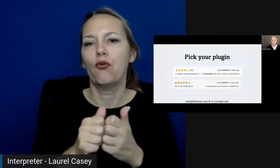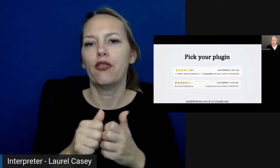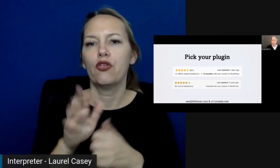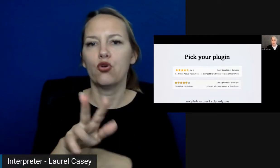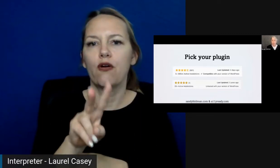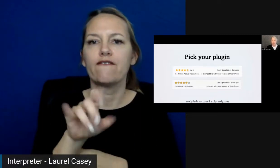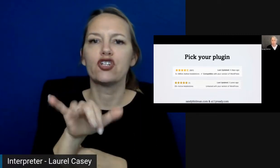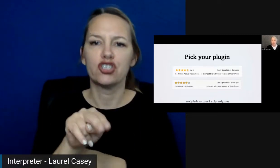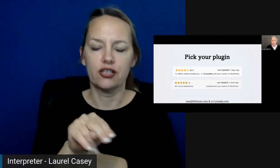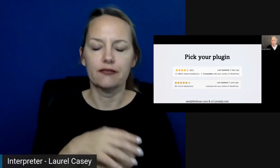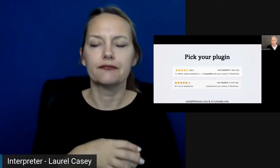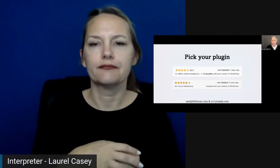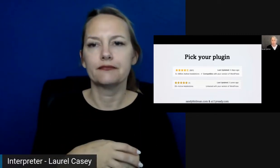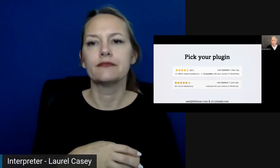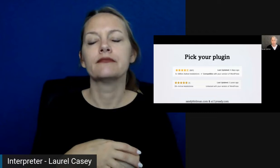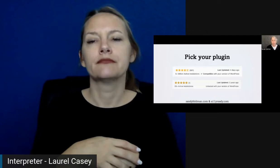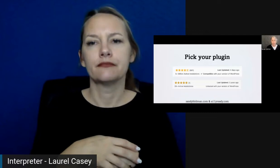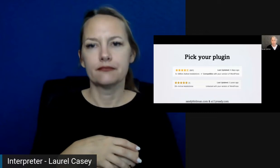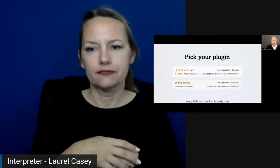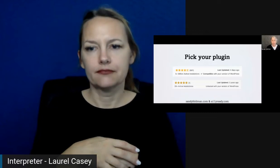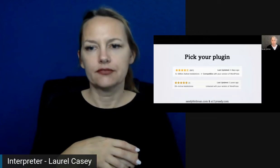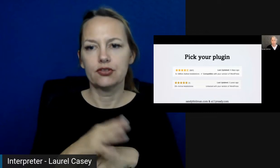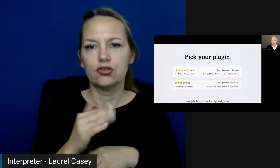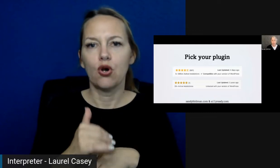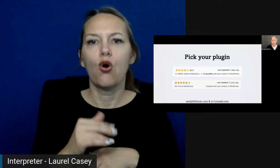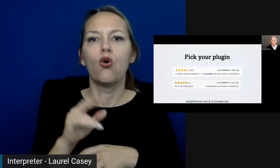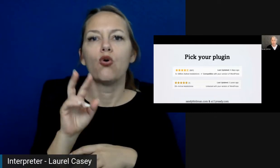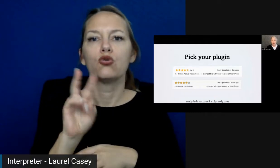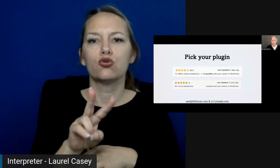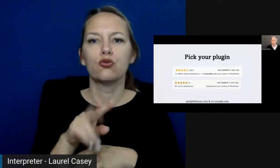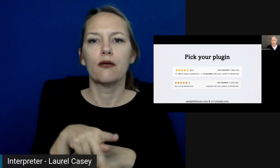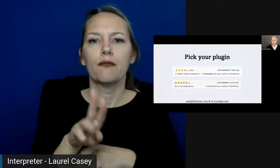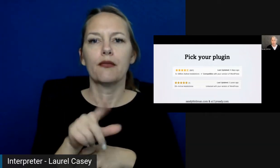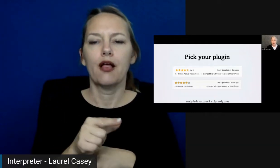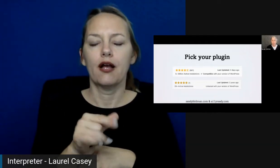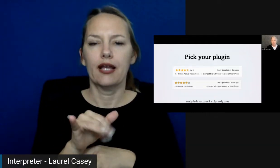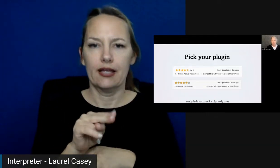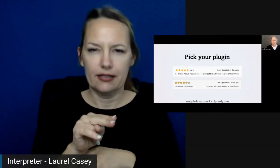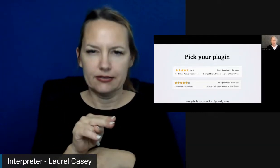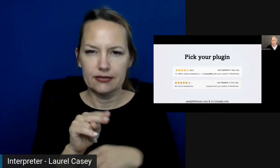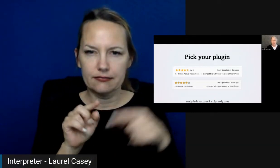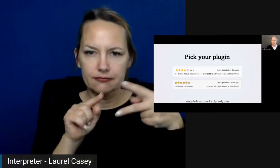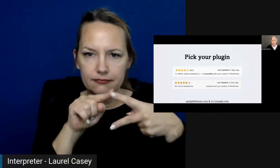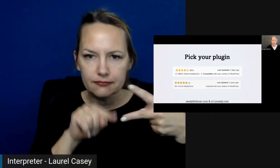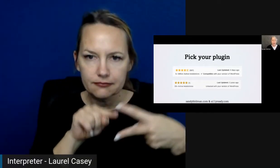So, I have two plug-ins on the screen. The information about them.